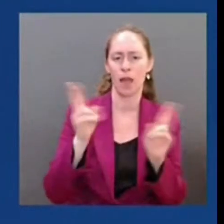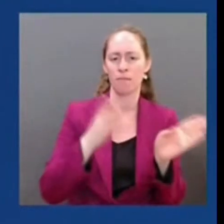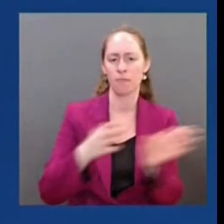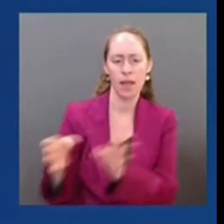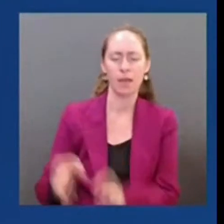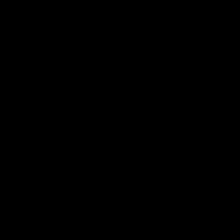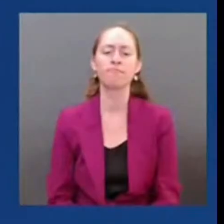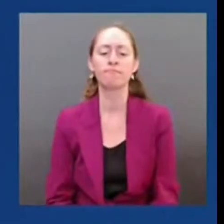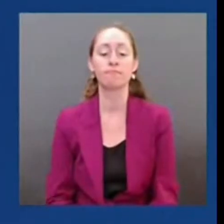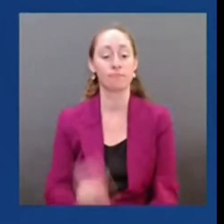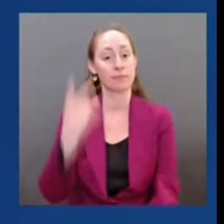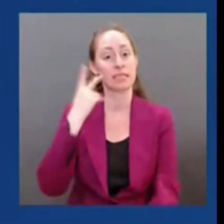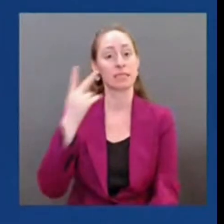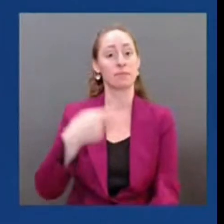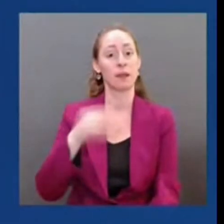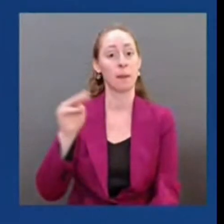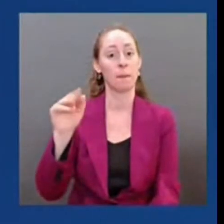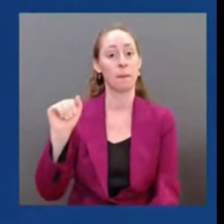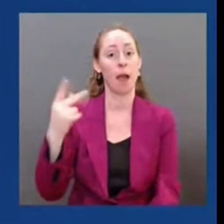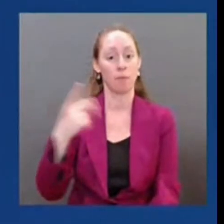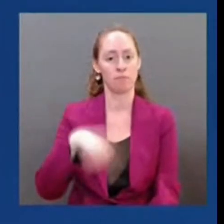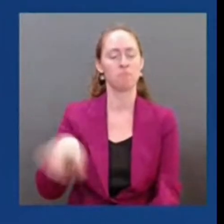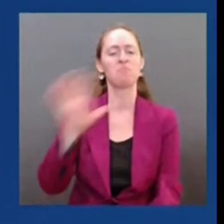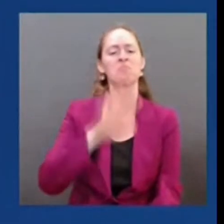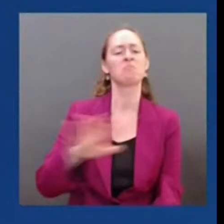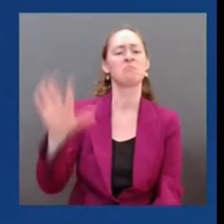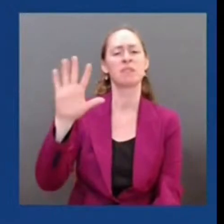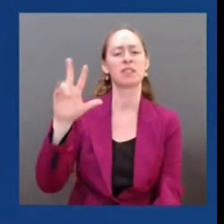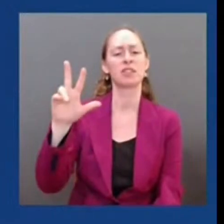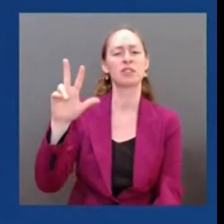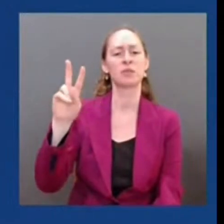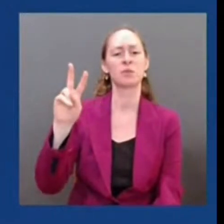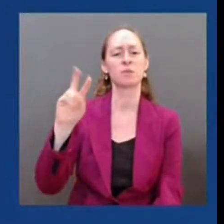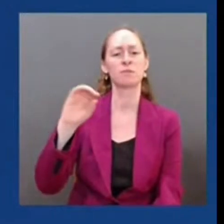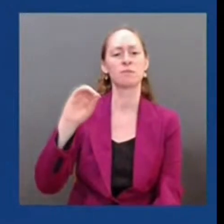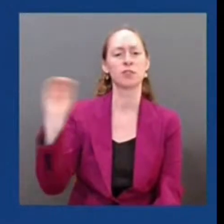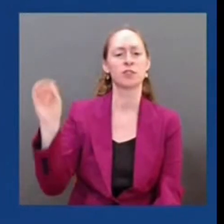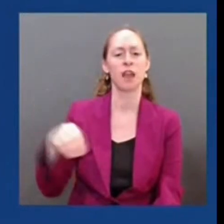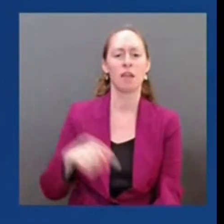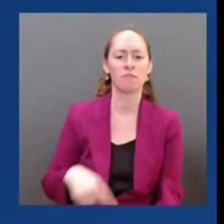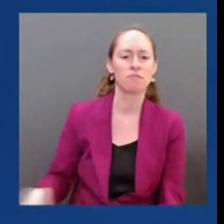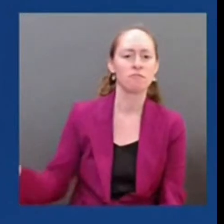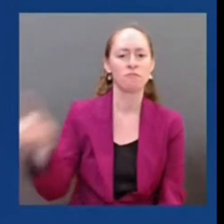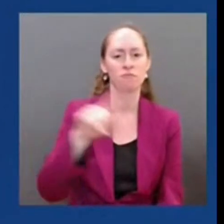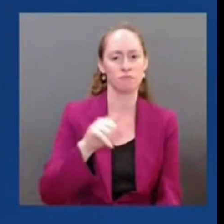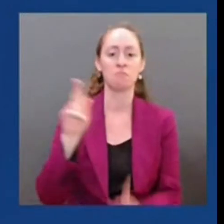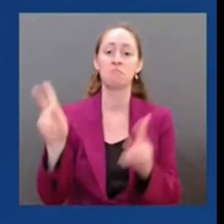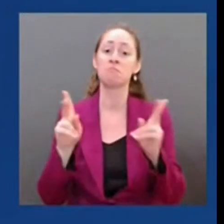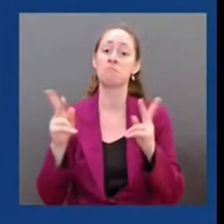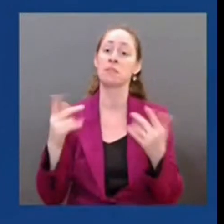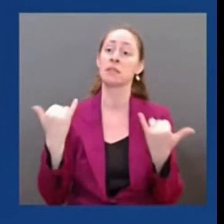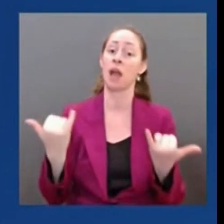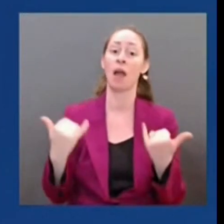IMPLEMENTED IN THEIR LOCAL SETTINGS, RIGHT NOW, OVER 32%